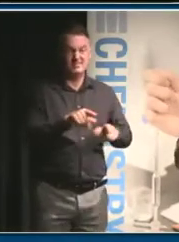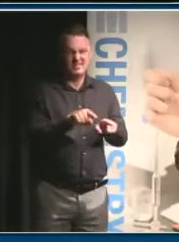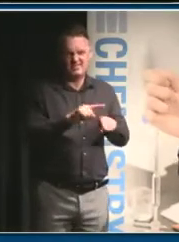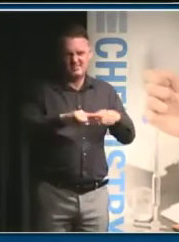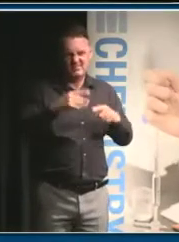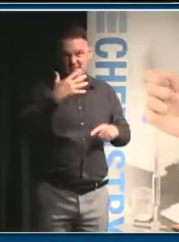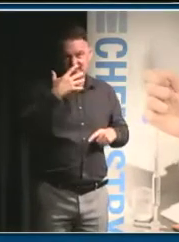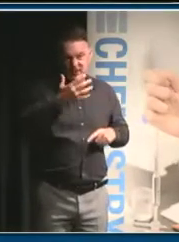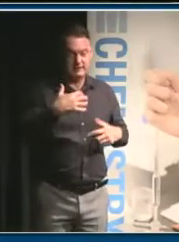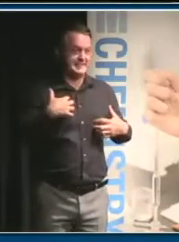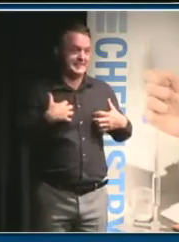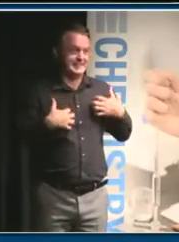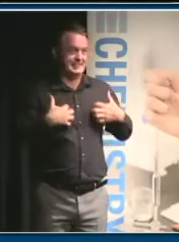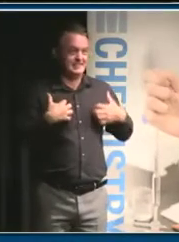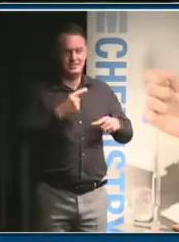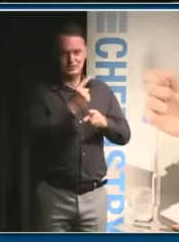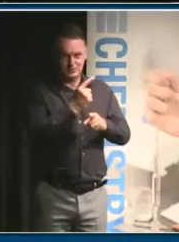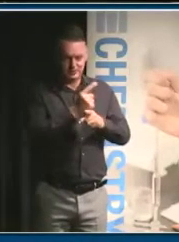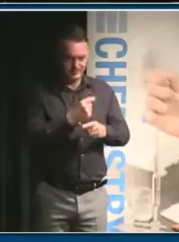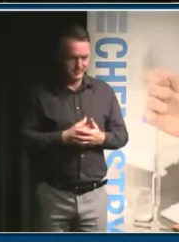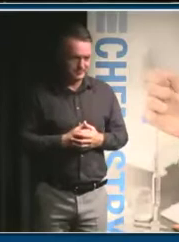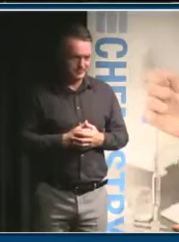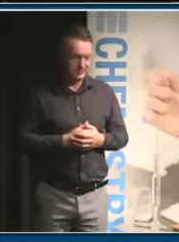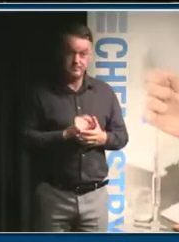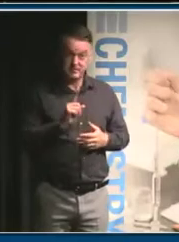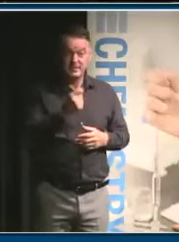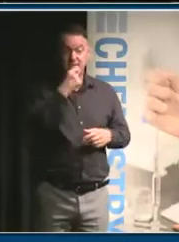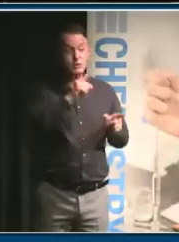She's very precocious that way. You know in a couple years she'll learn to read and write